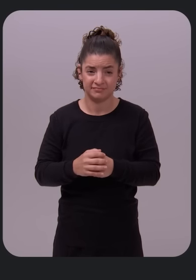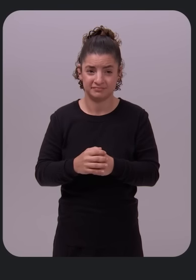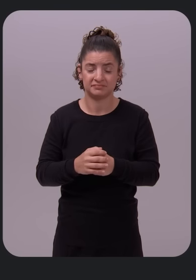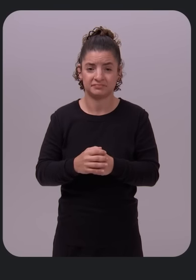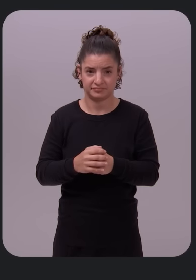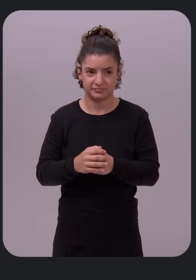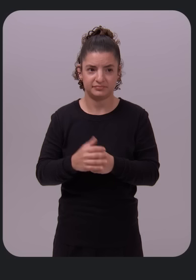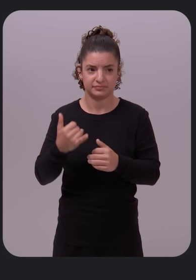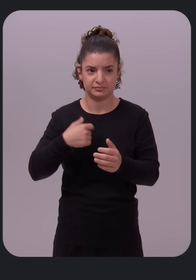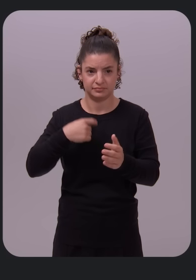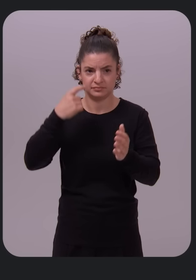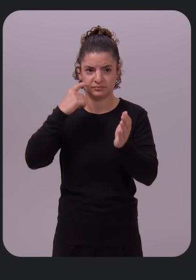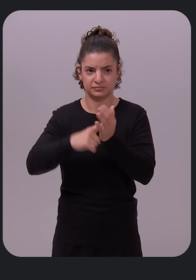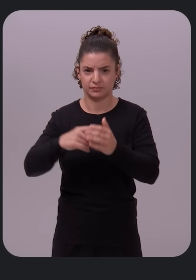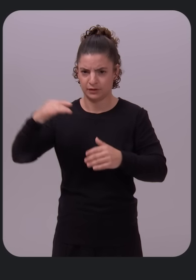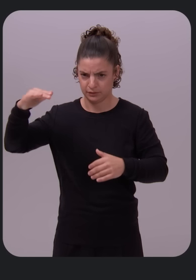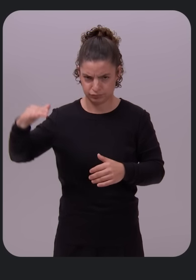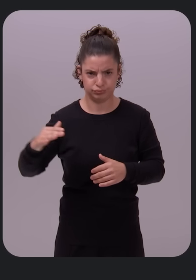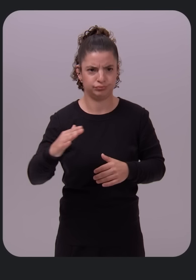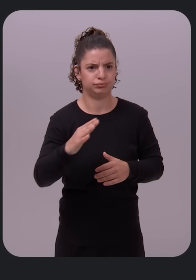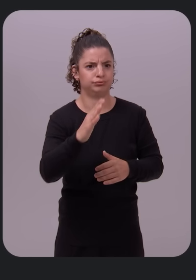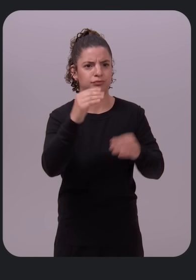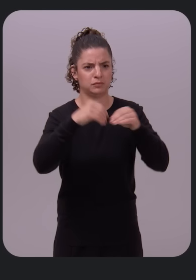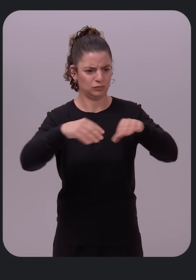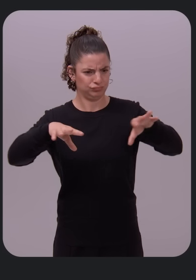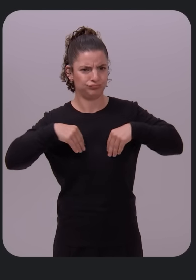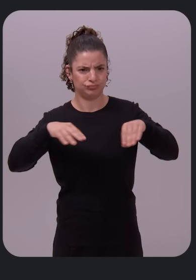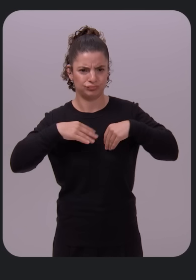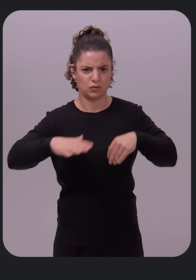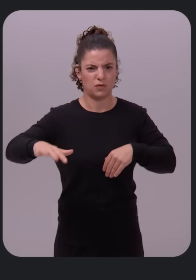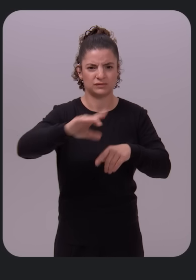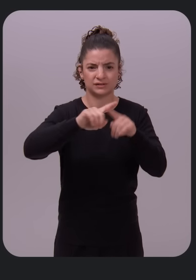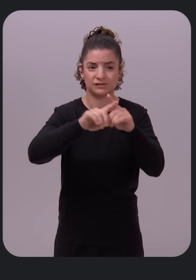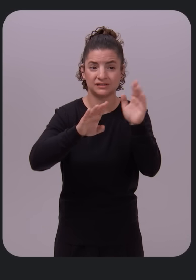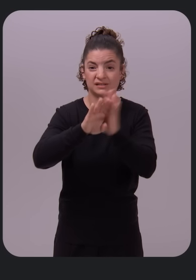We're also seeing a wave of adoption across our developer AI tools.